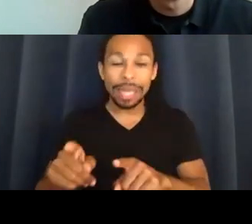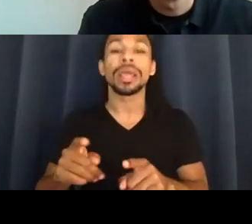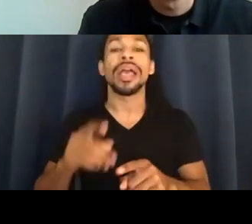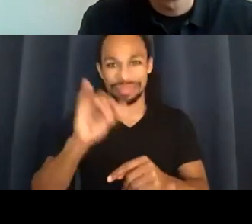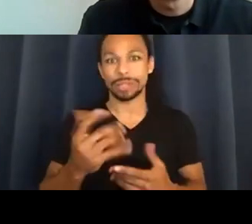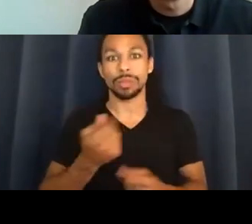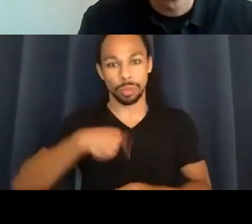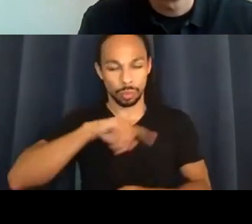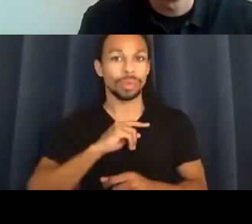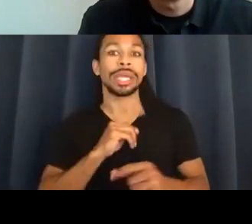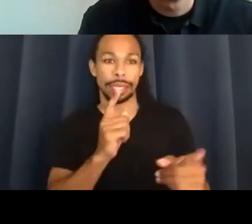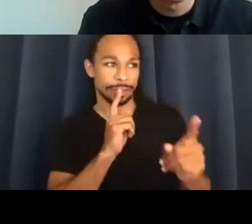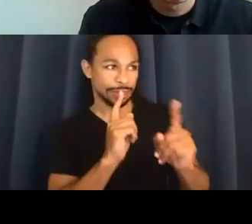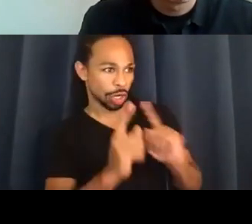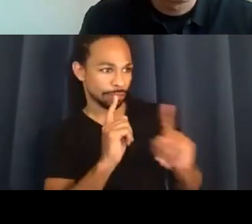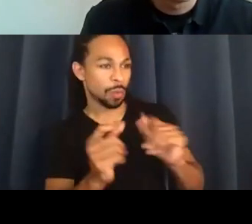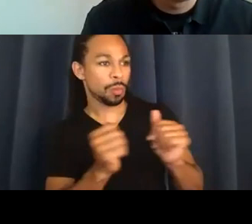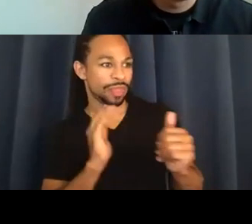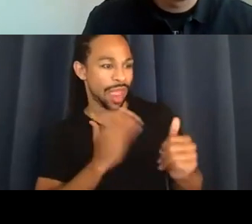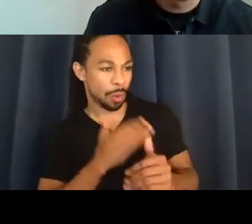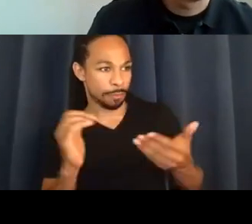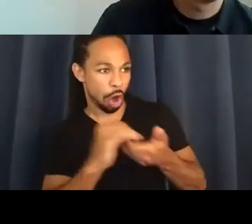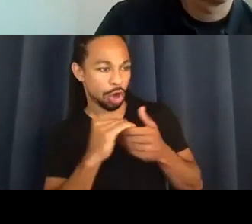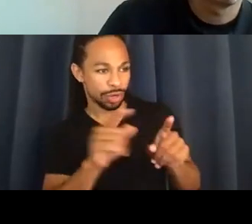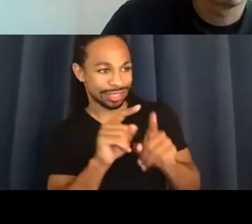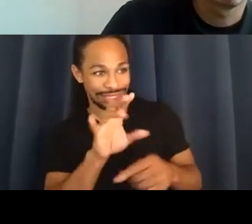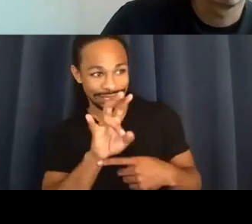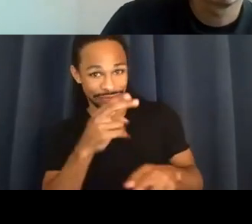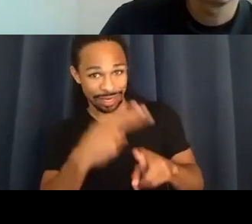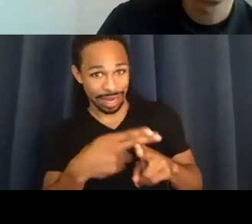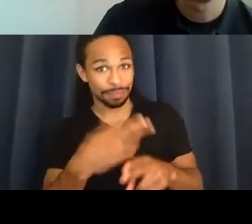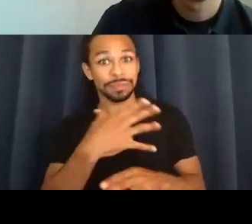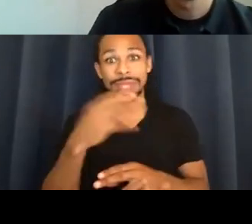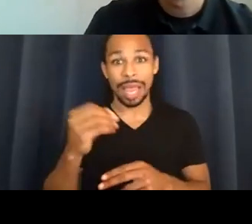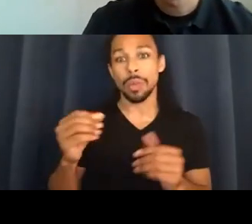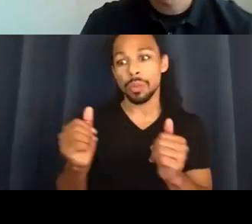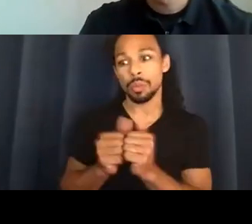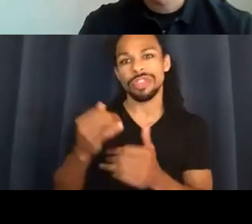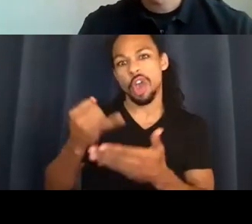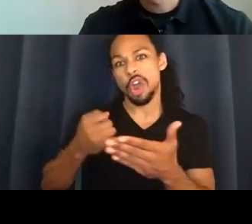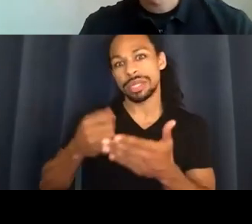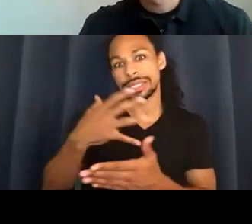the 7NMS and our conversation as an emerging platform. How do we keep the work happening?